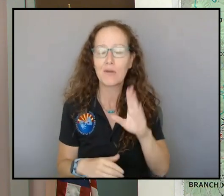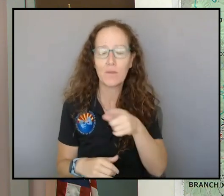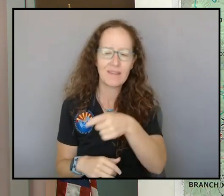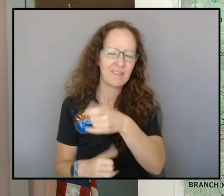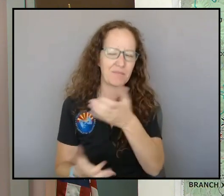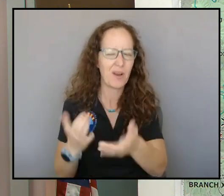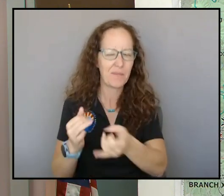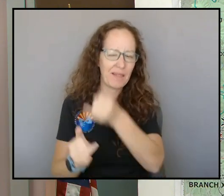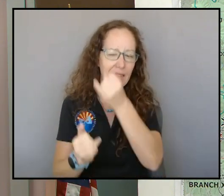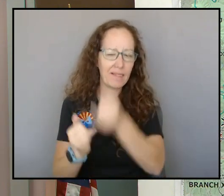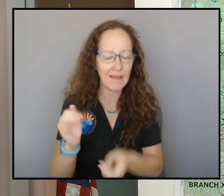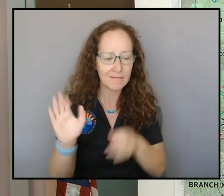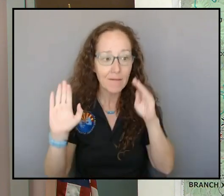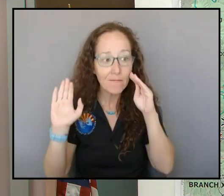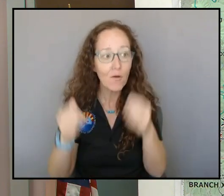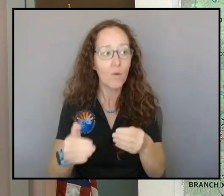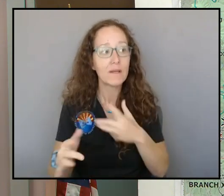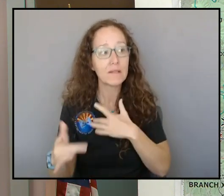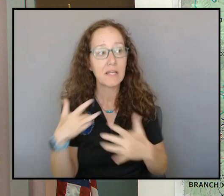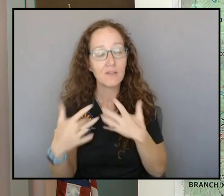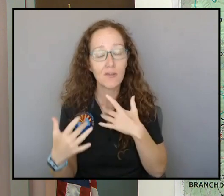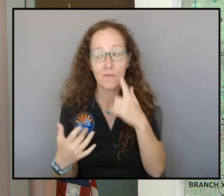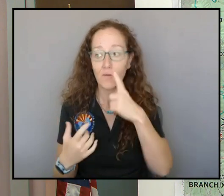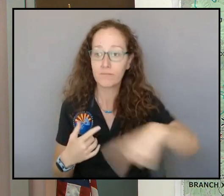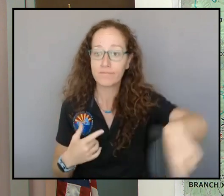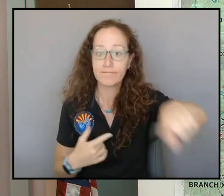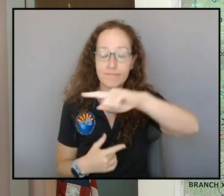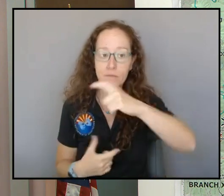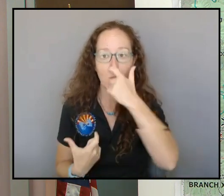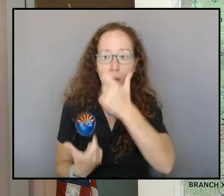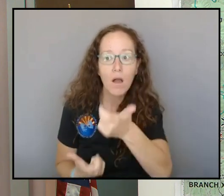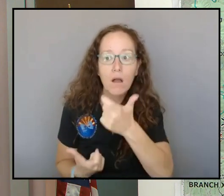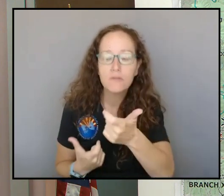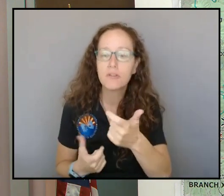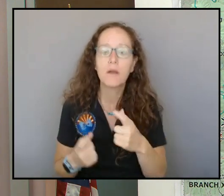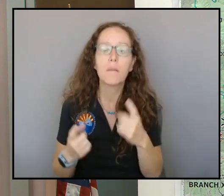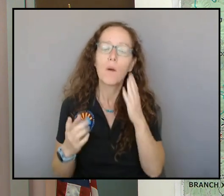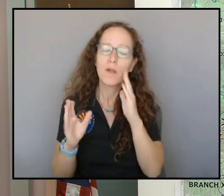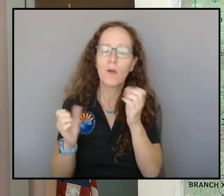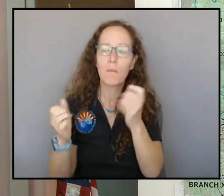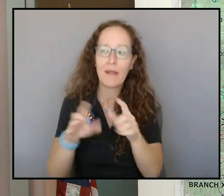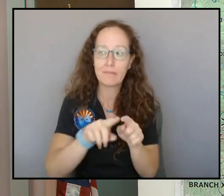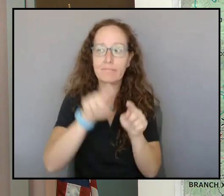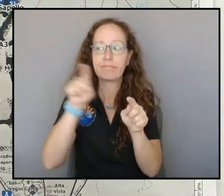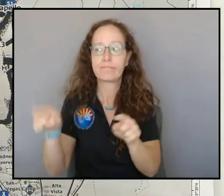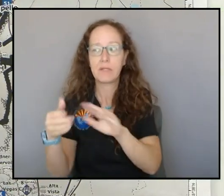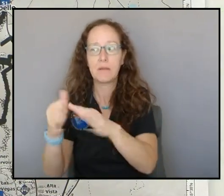lot of focus points over here going forward. And so we haven't lost sight of that. And so just wanted to make that clear. But